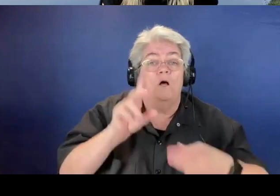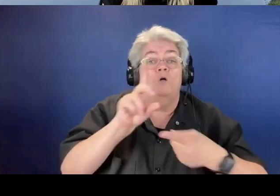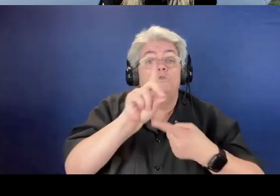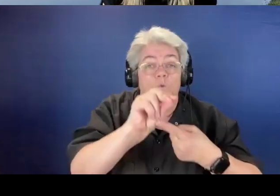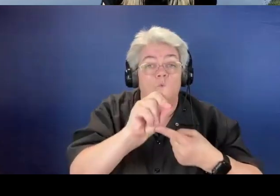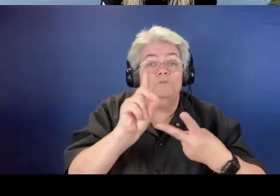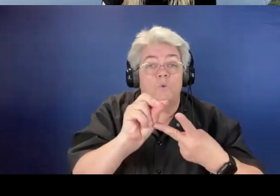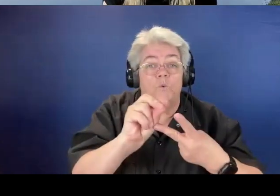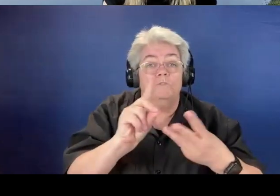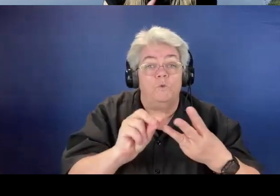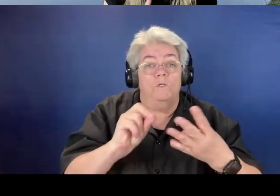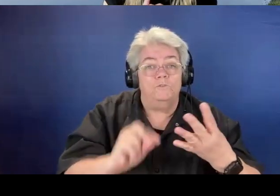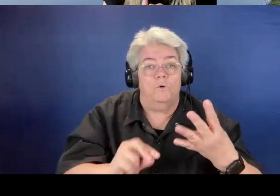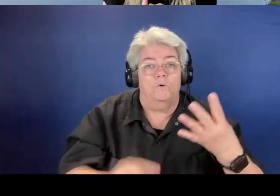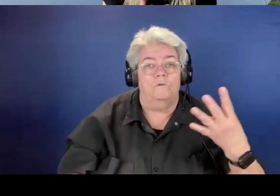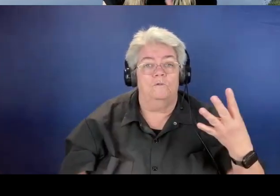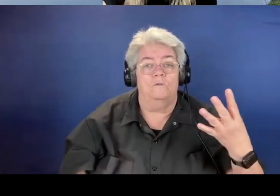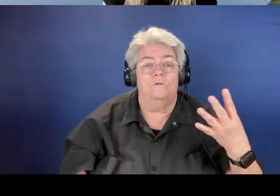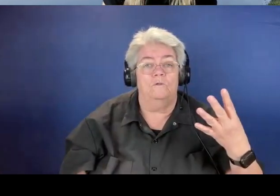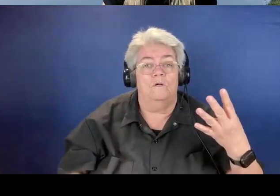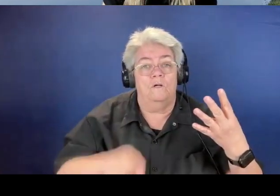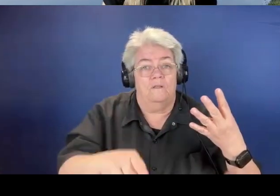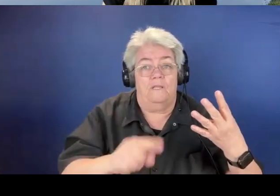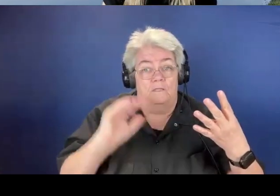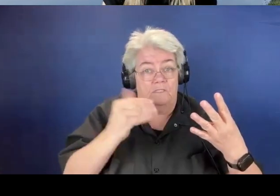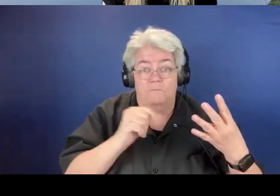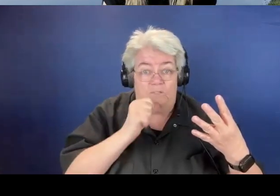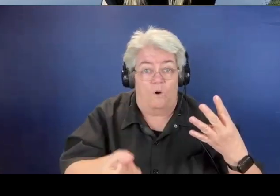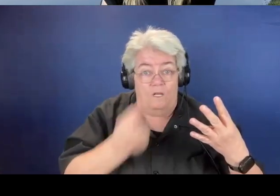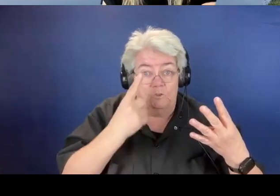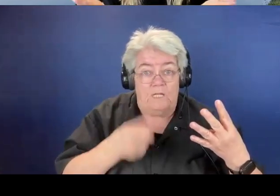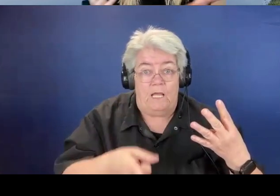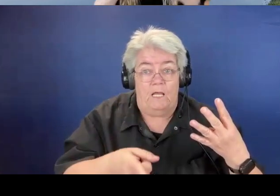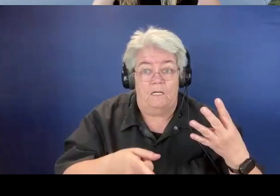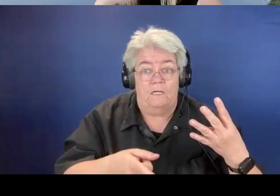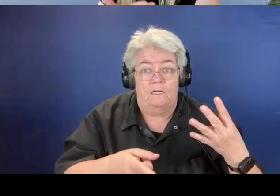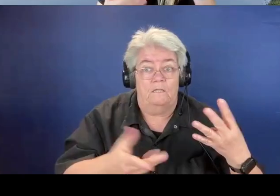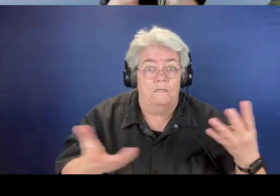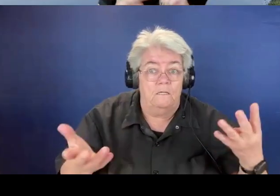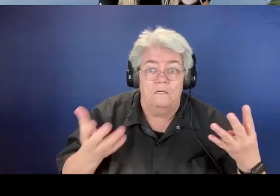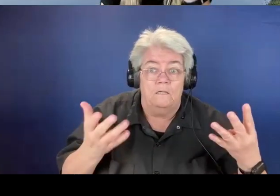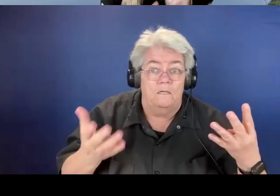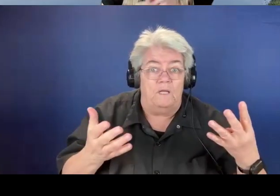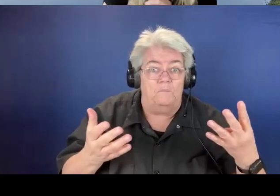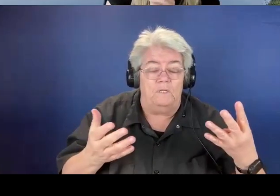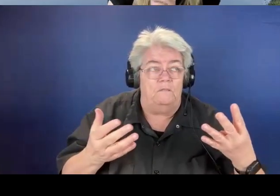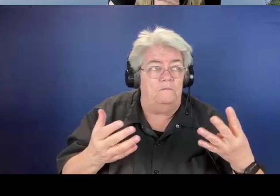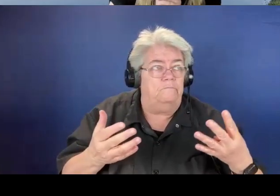What could be the reason why they don't understand this multi-step command? Well, there could be a variety of things.